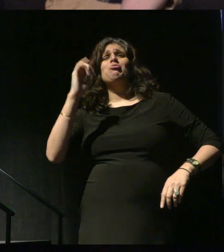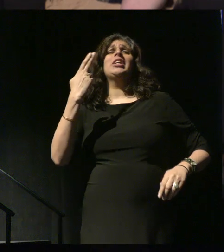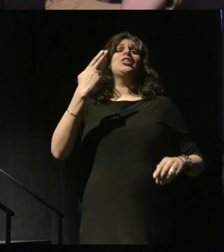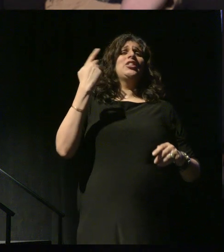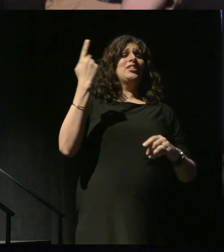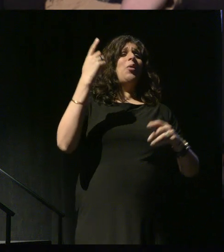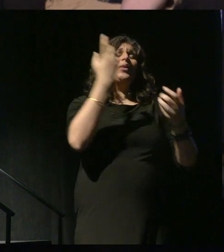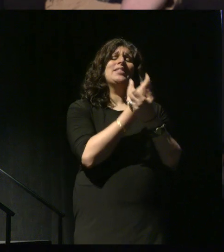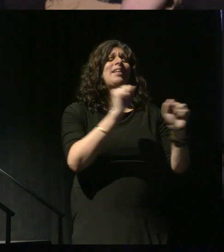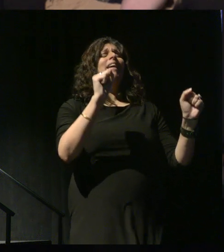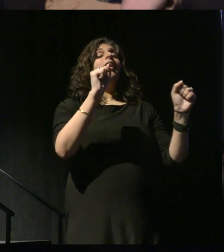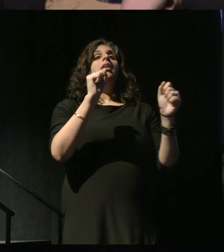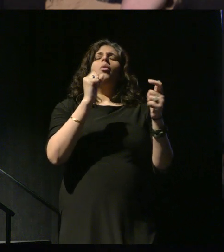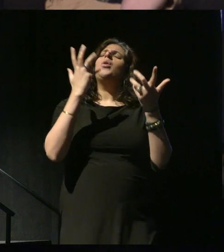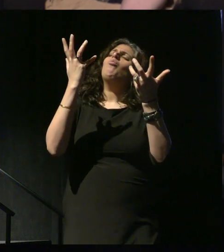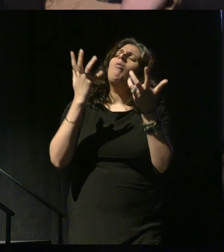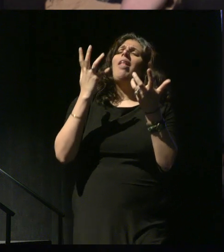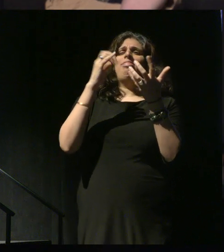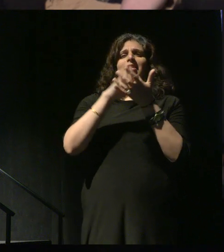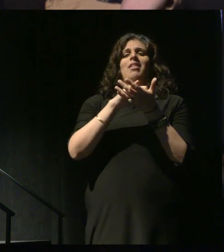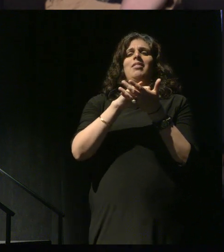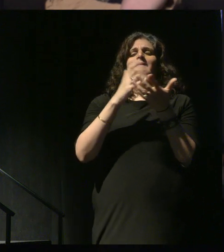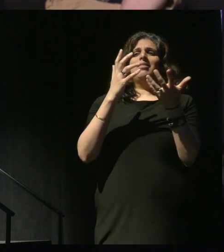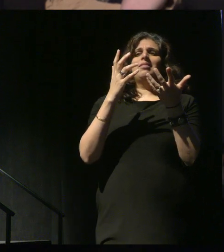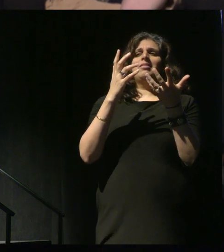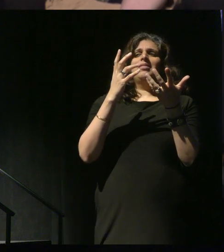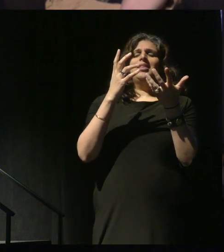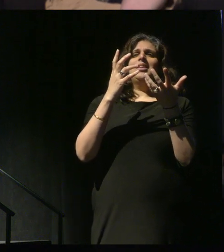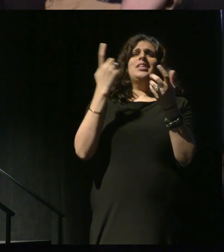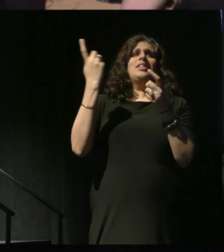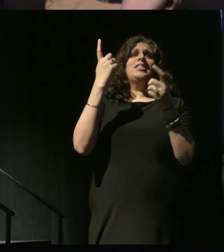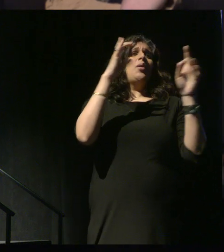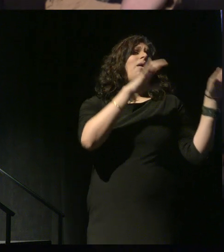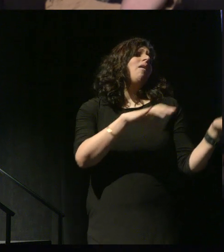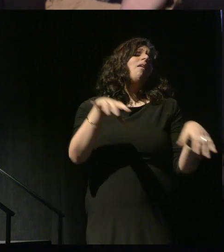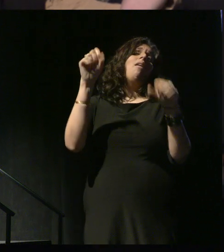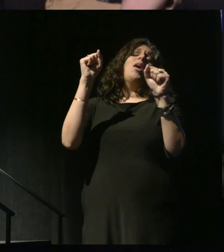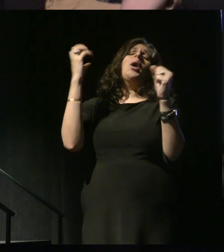and we want to be taken away by like a beautiful prince